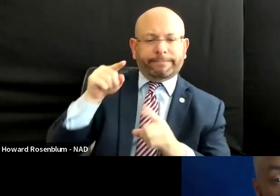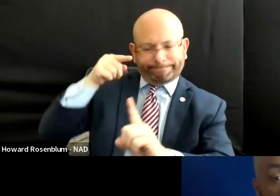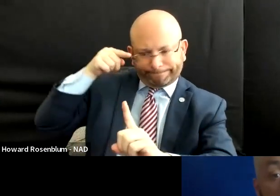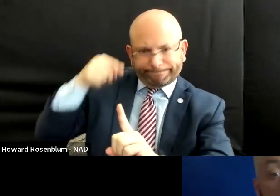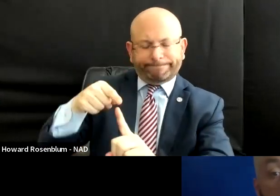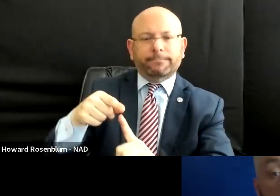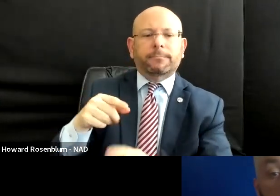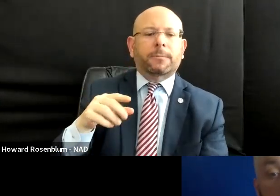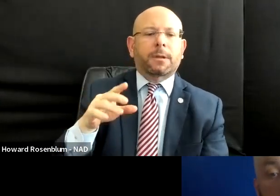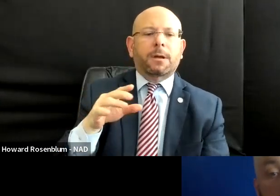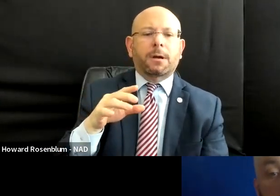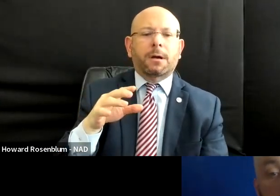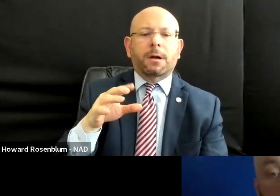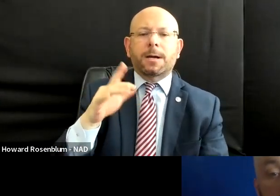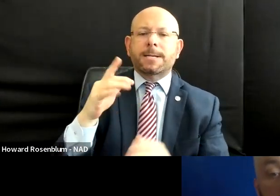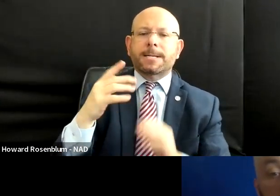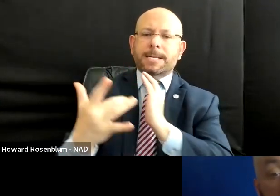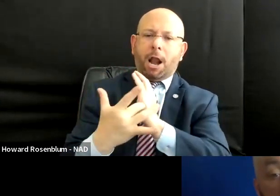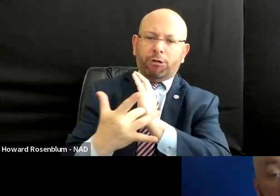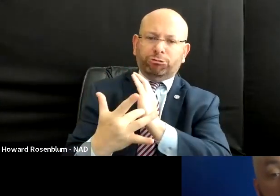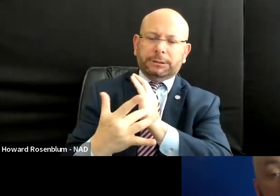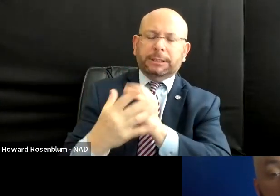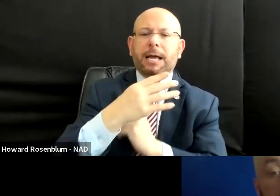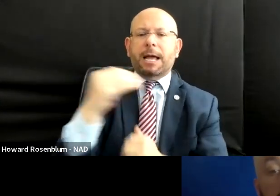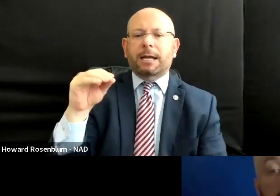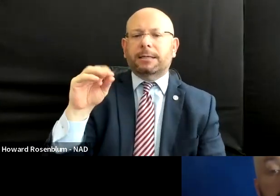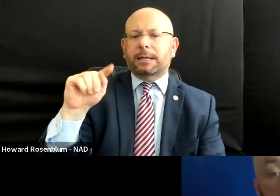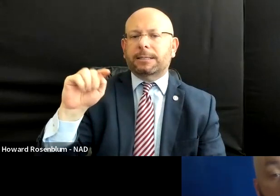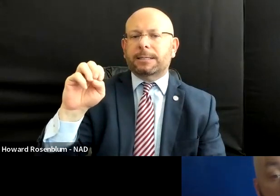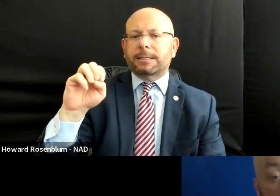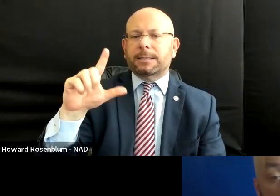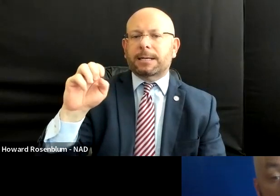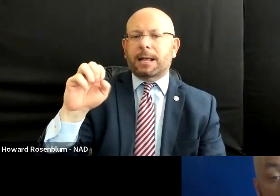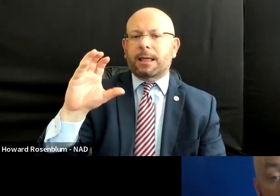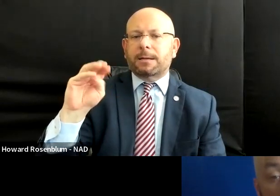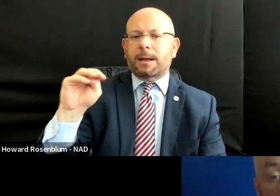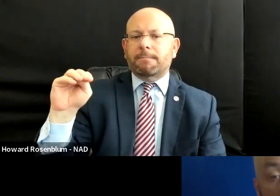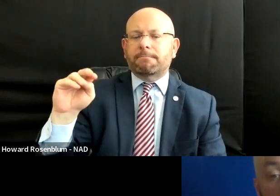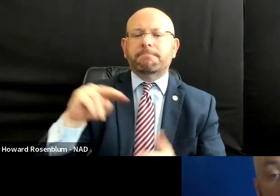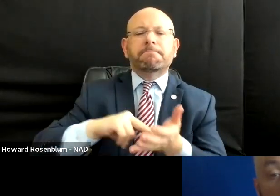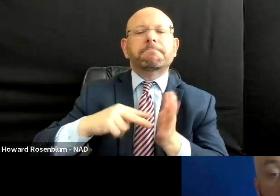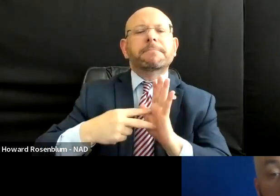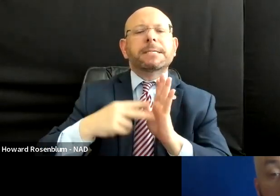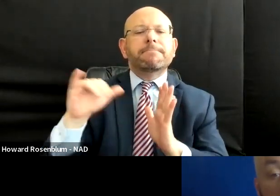Another part of policy work takes place at the federal level. A big part